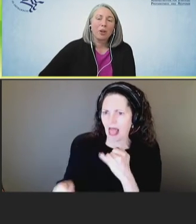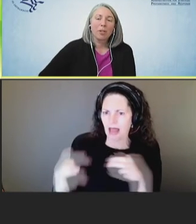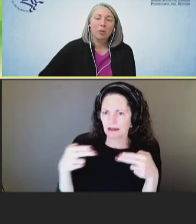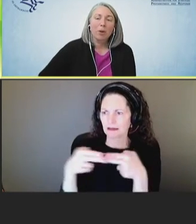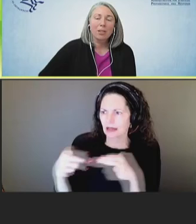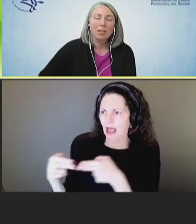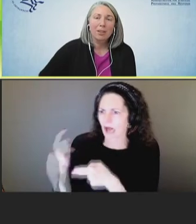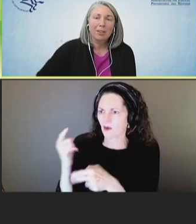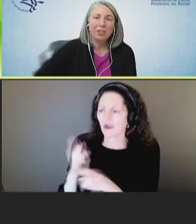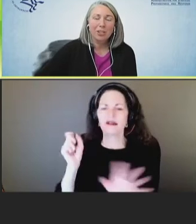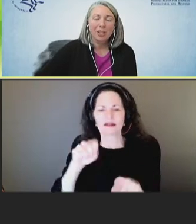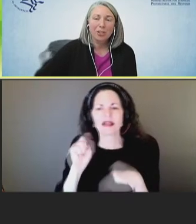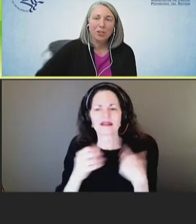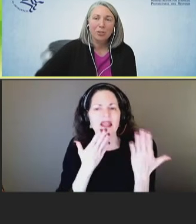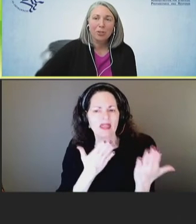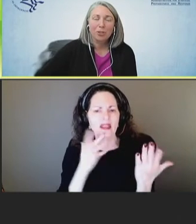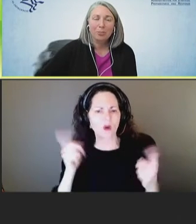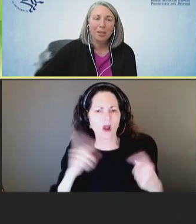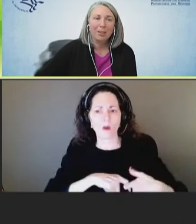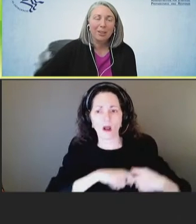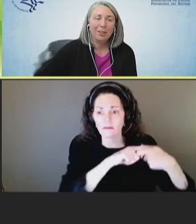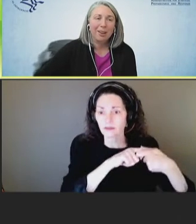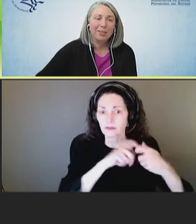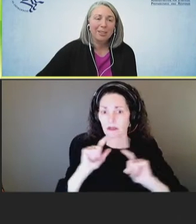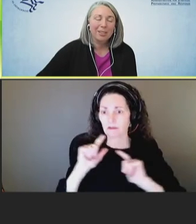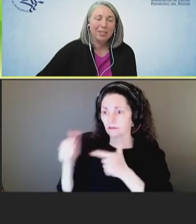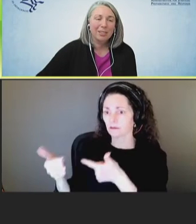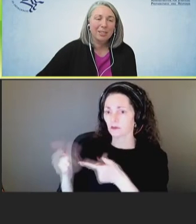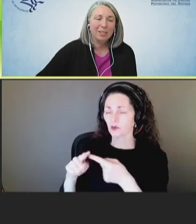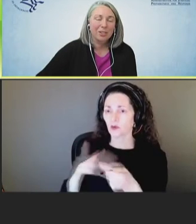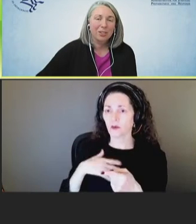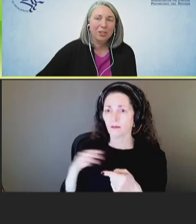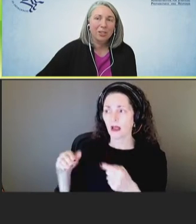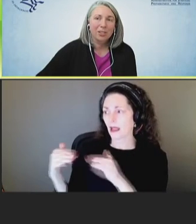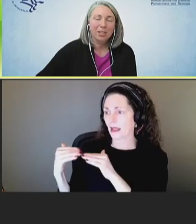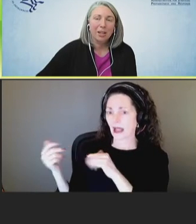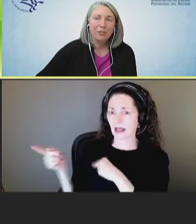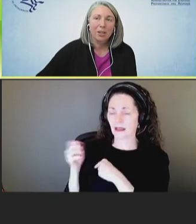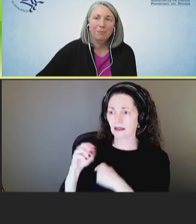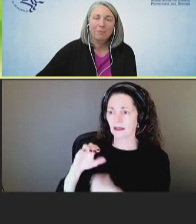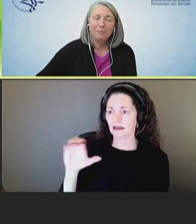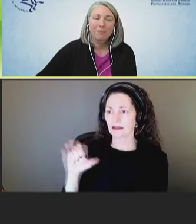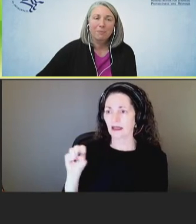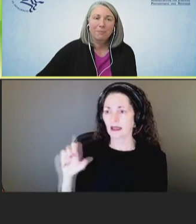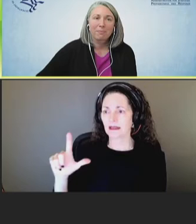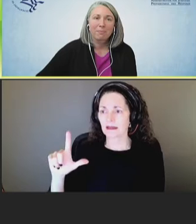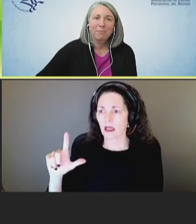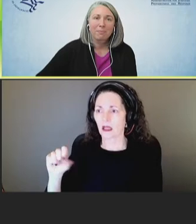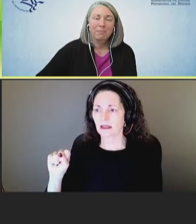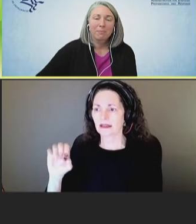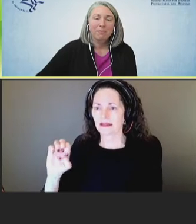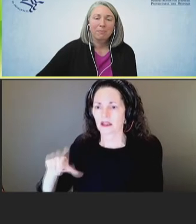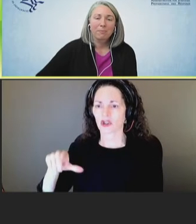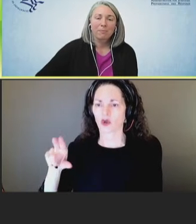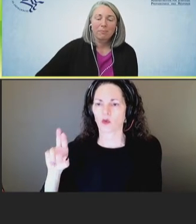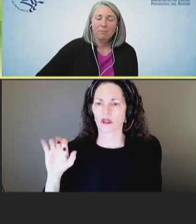thank you very much. I'll pause here and turn it over to my colleagues at CSL Seqirus and Sanofi.